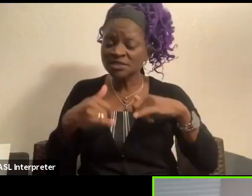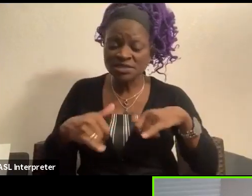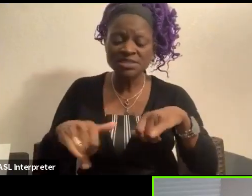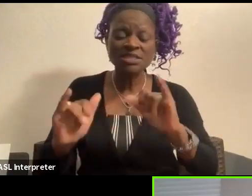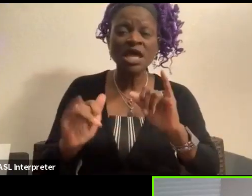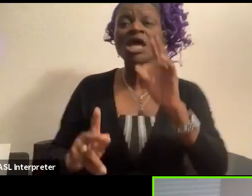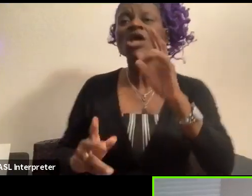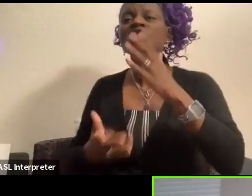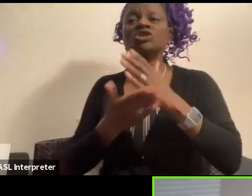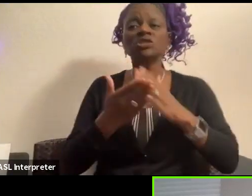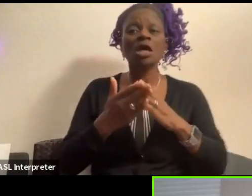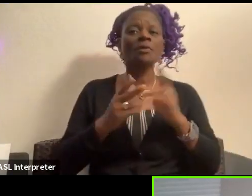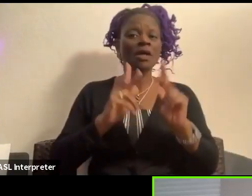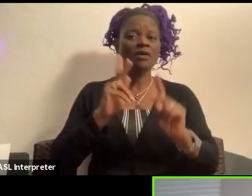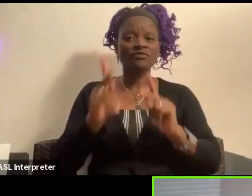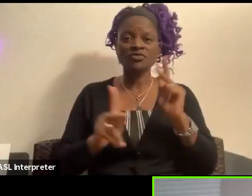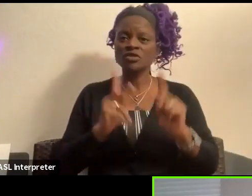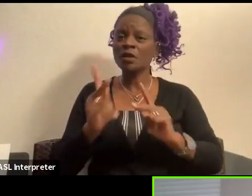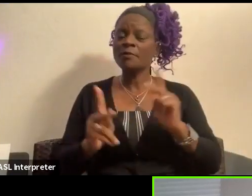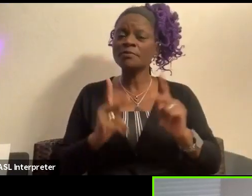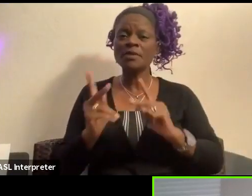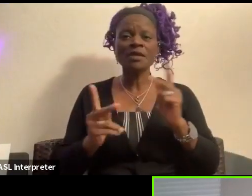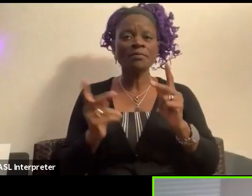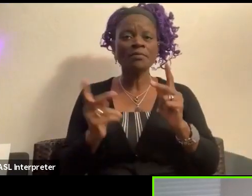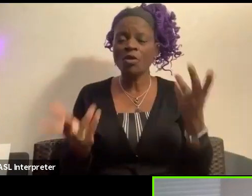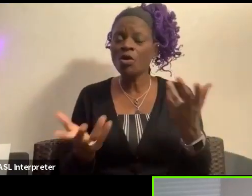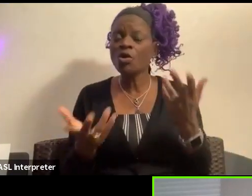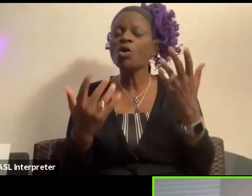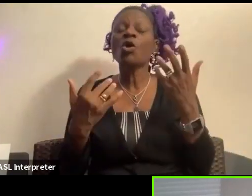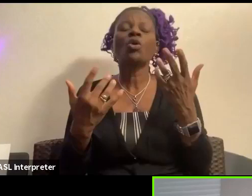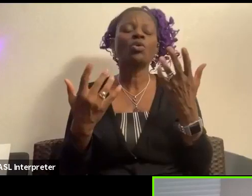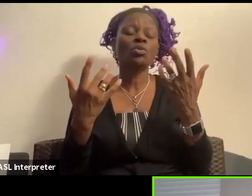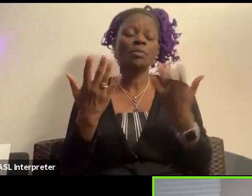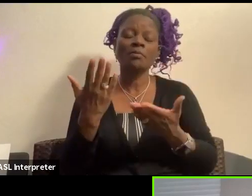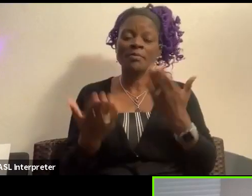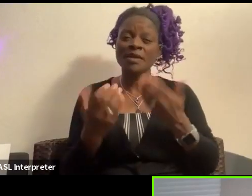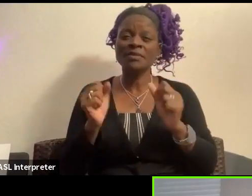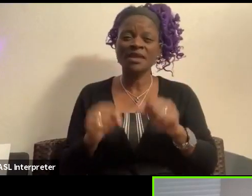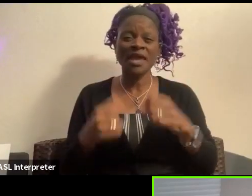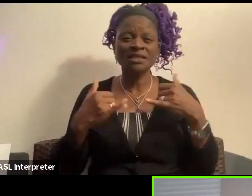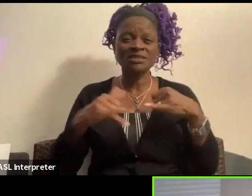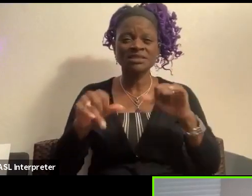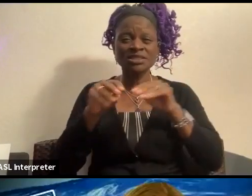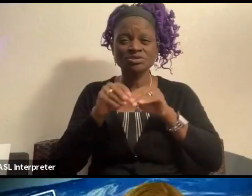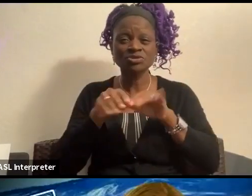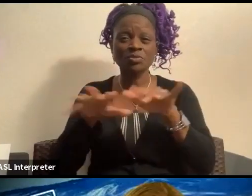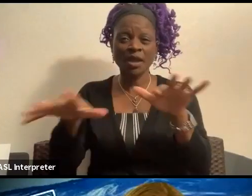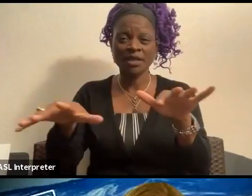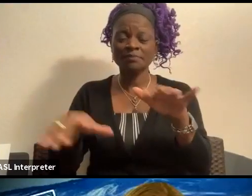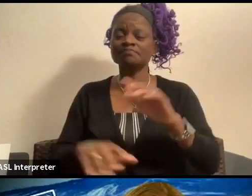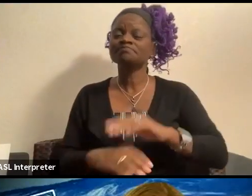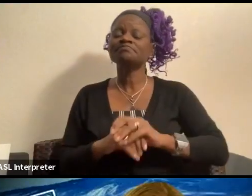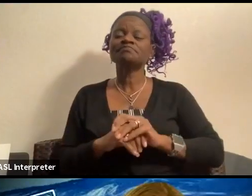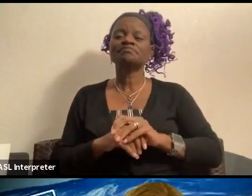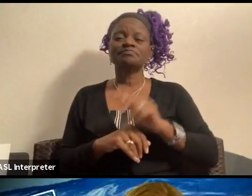develop true herd immunity throughout the community. And now I'll turn it back to Supervisor Hopkins'.